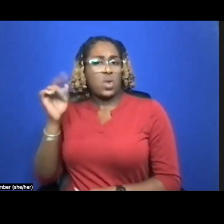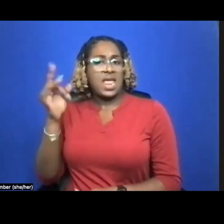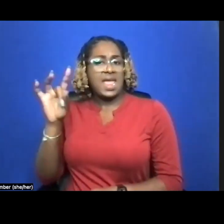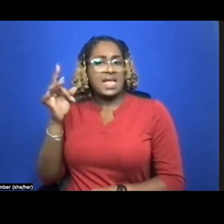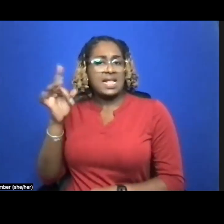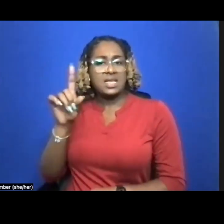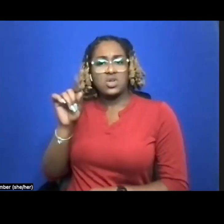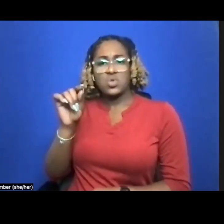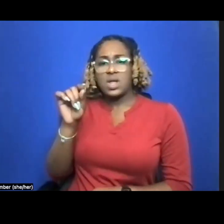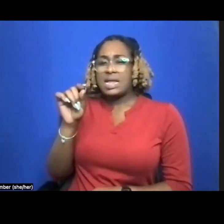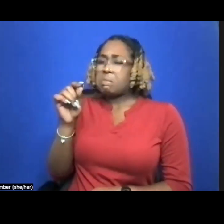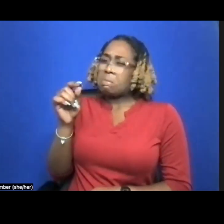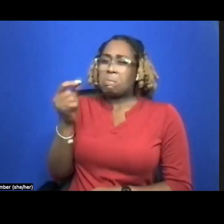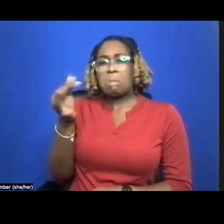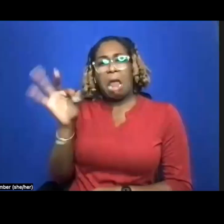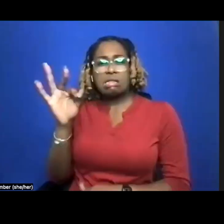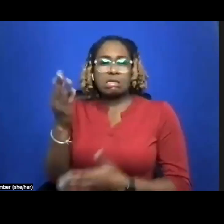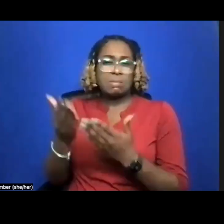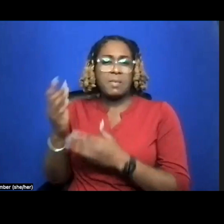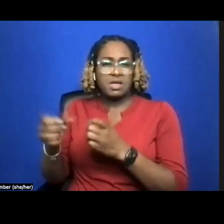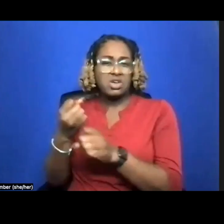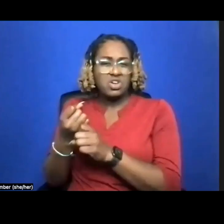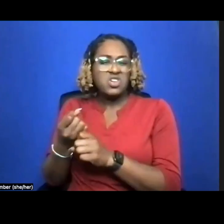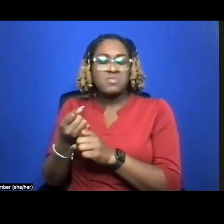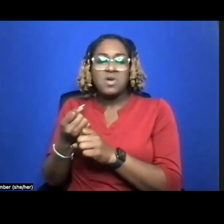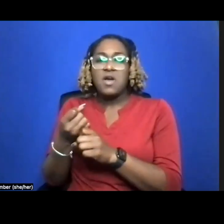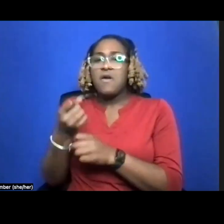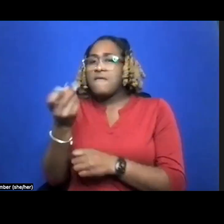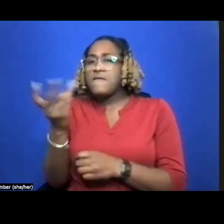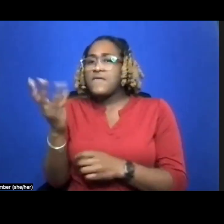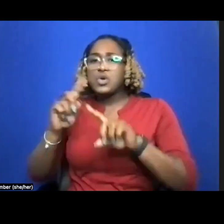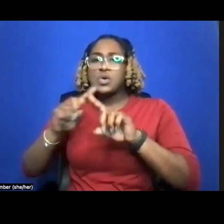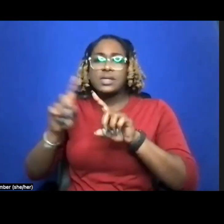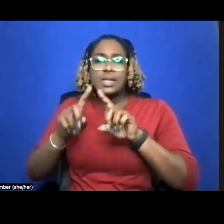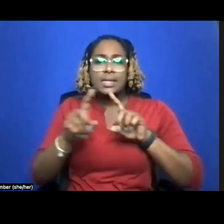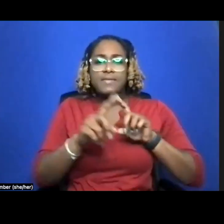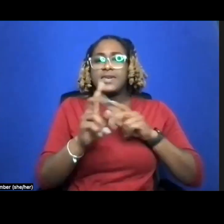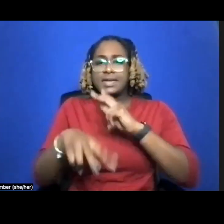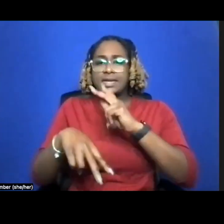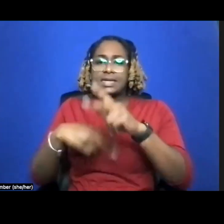they discovered a couple of classes of fish deep sea fish, that have melanin and one of them is